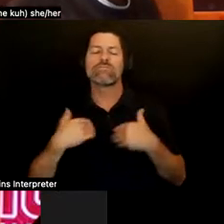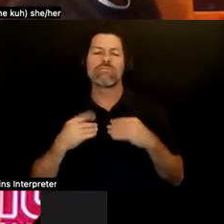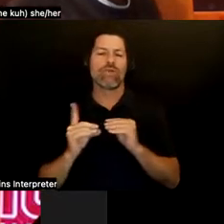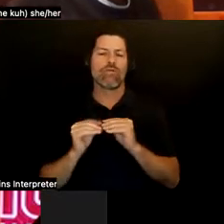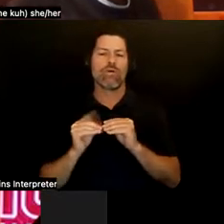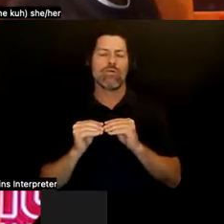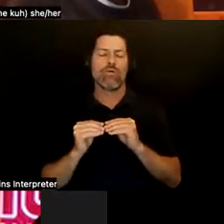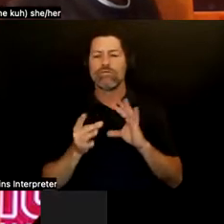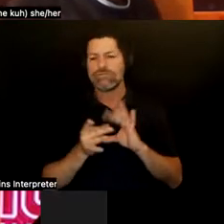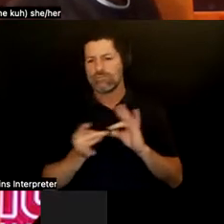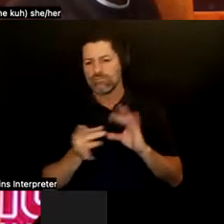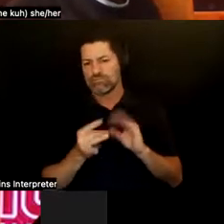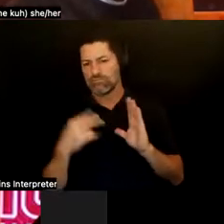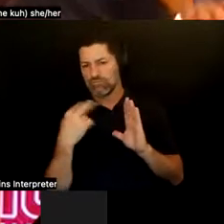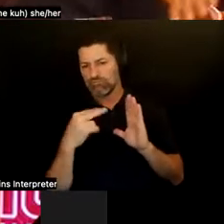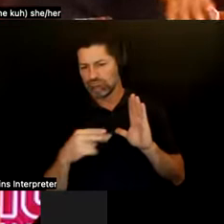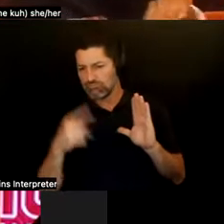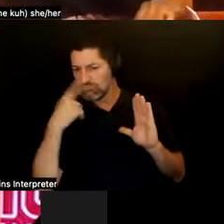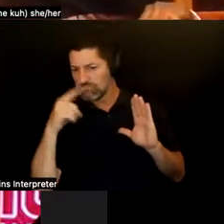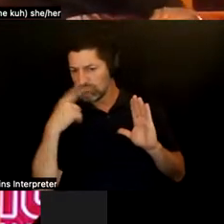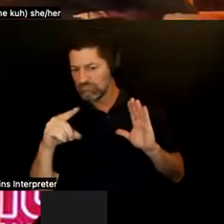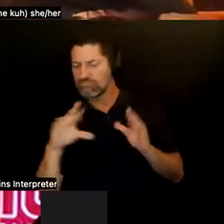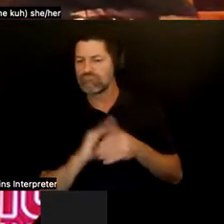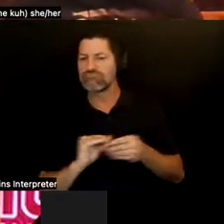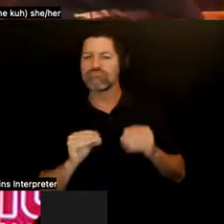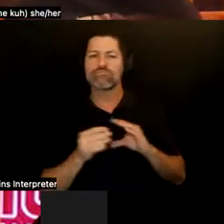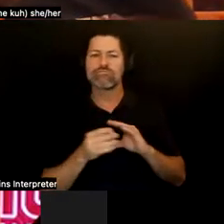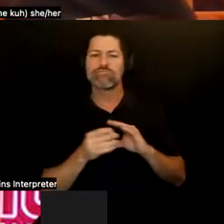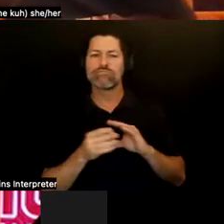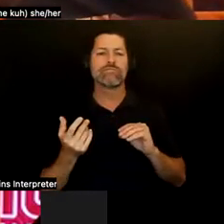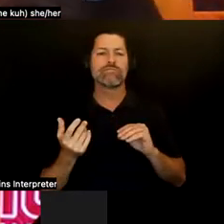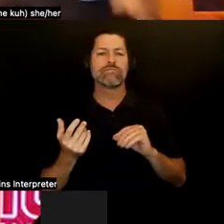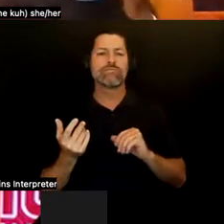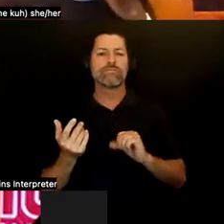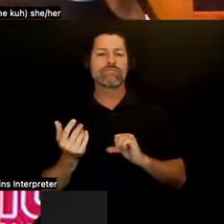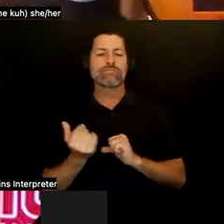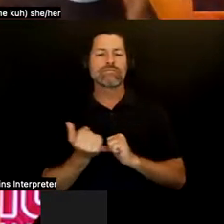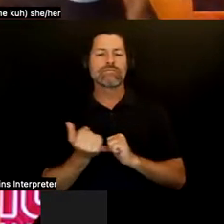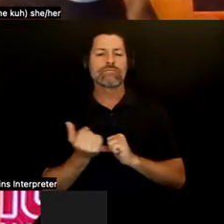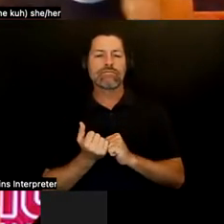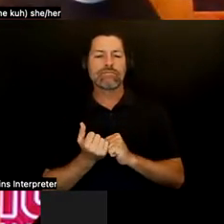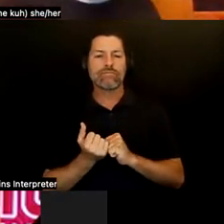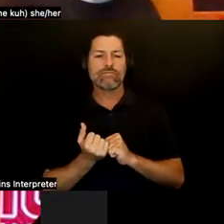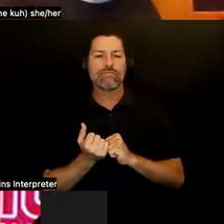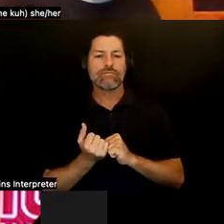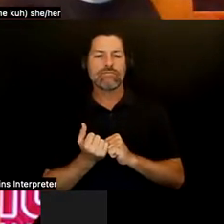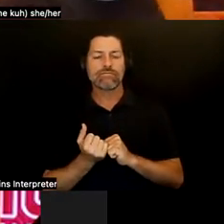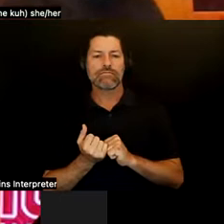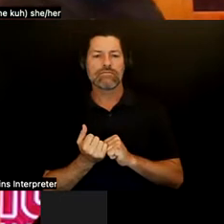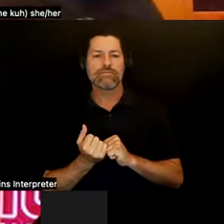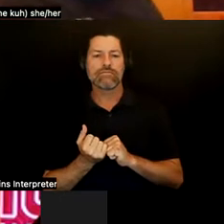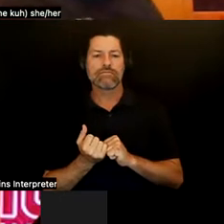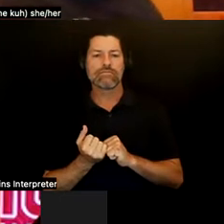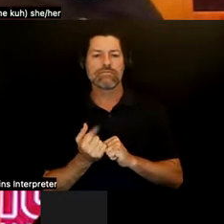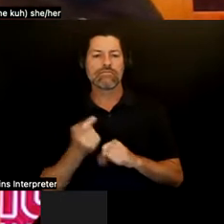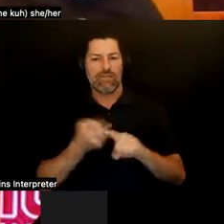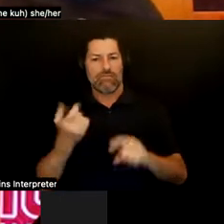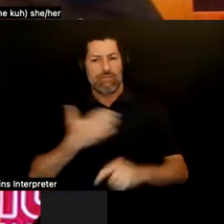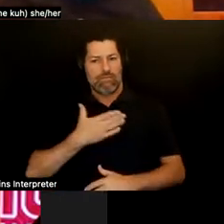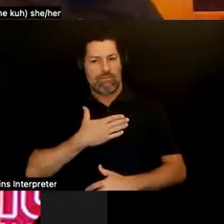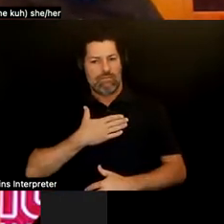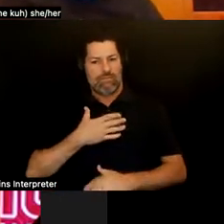20:17:41 If you don't mind this is a reading that is in my own family's hagada that I love